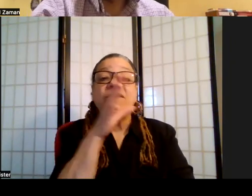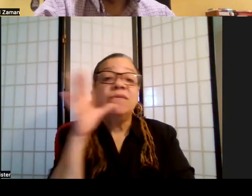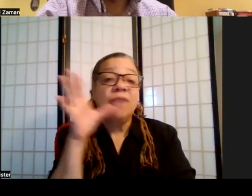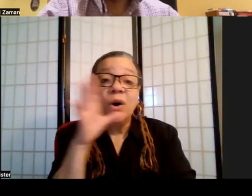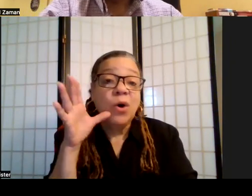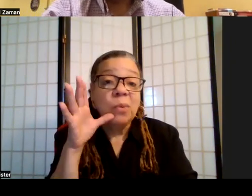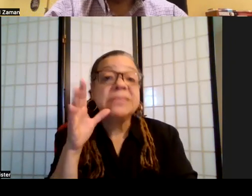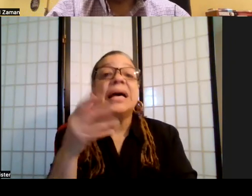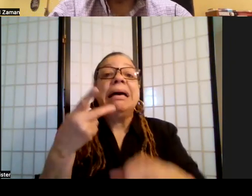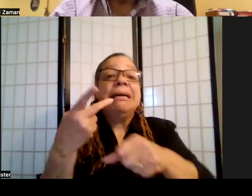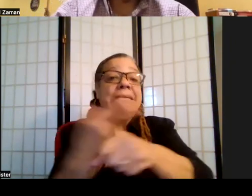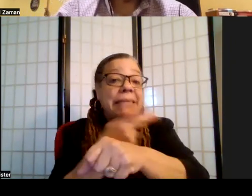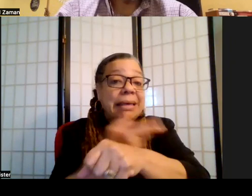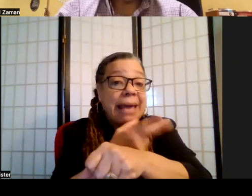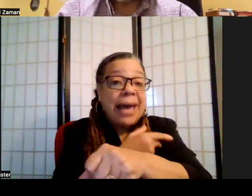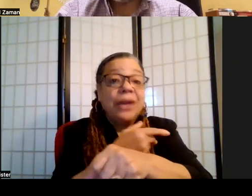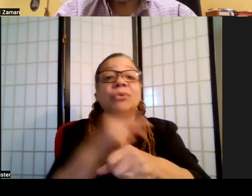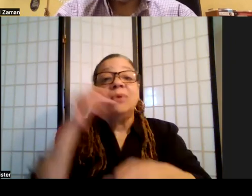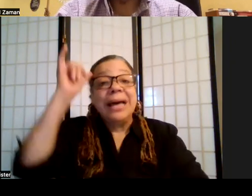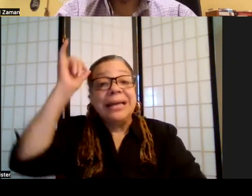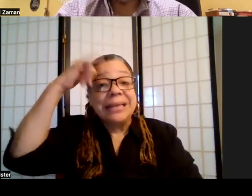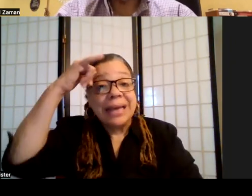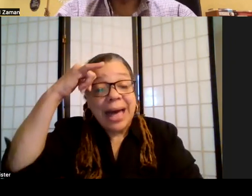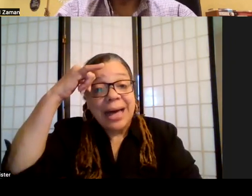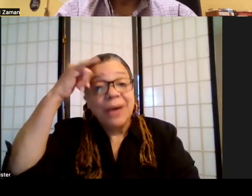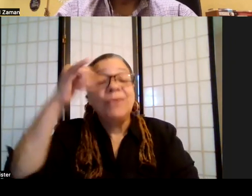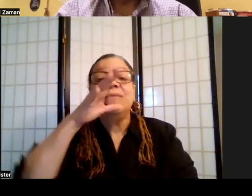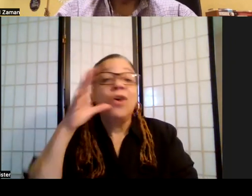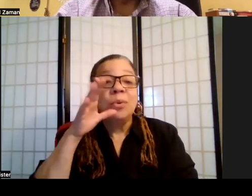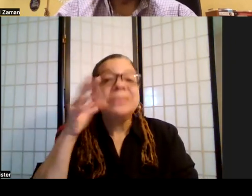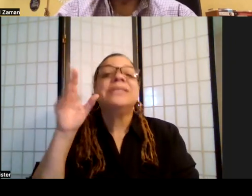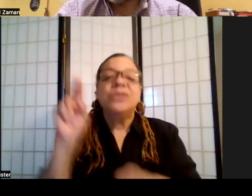cattle farms, uh and that, that has to be taken uh,